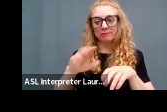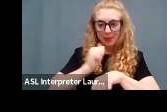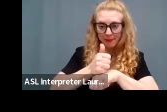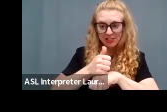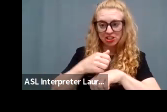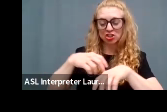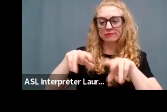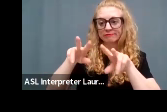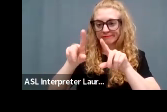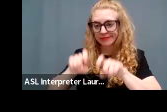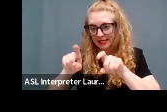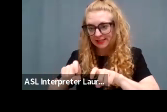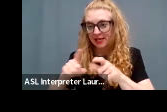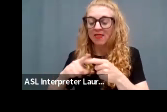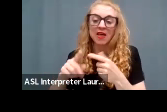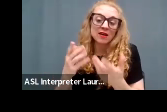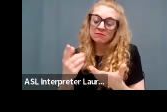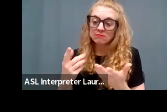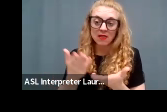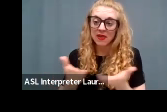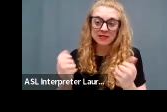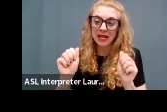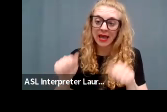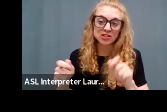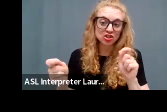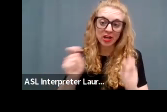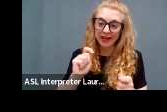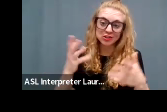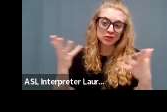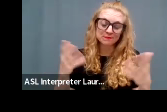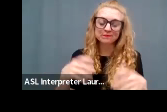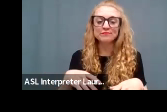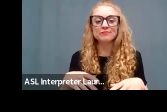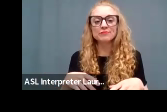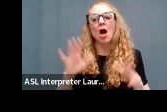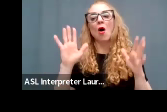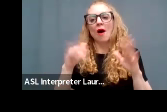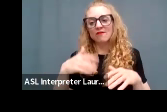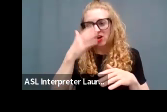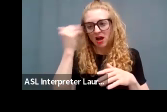ongoing process you know things change people's conditions change ah I forgot I'd like to have